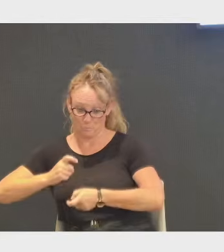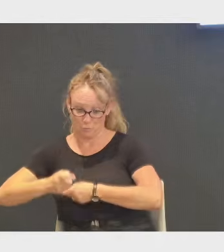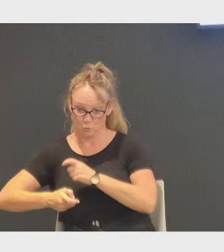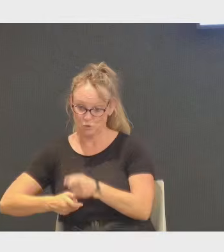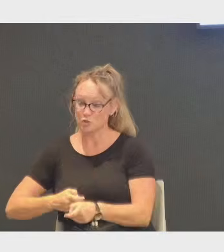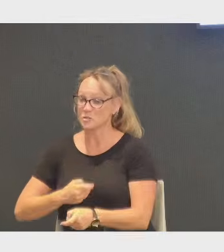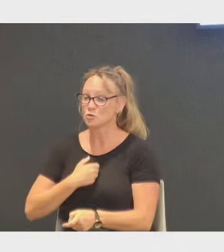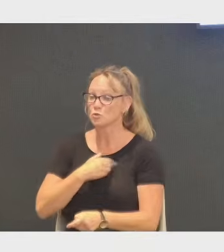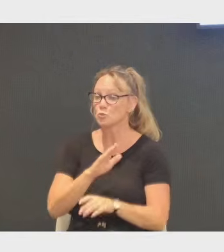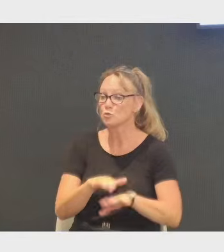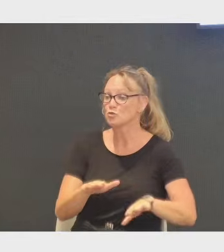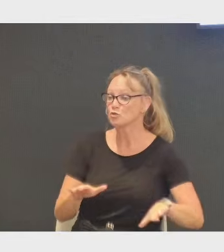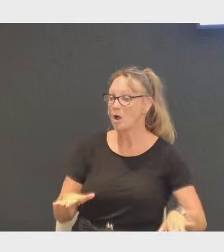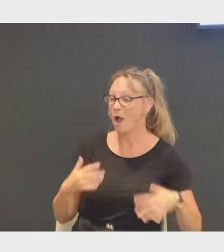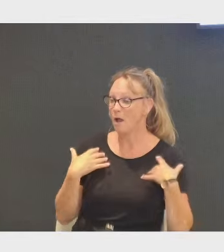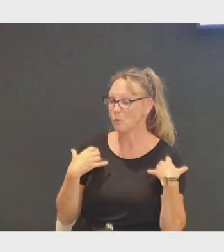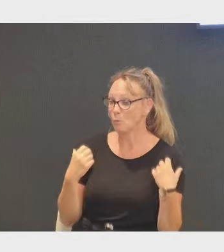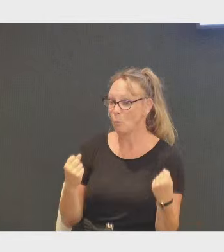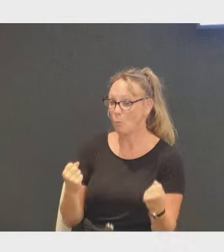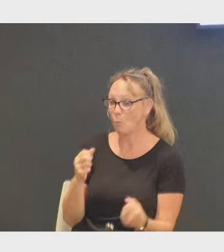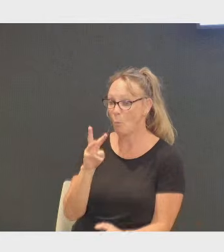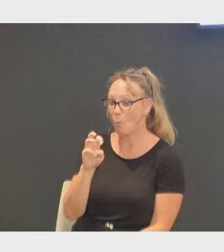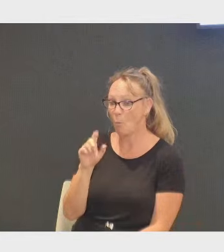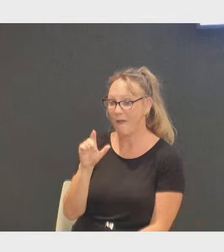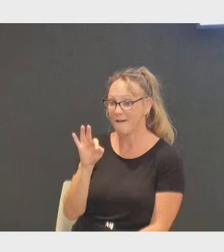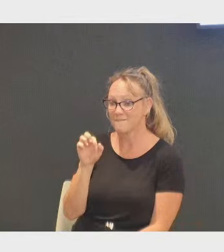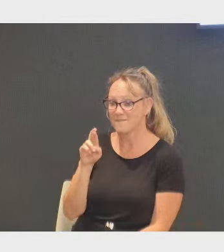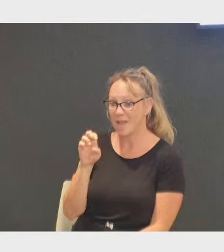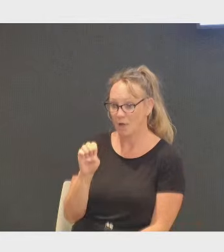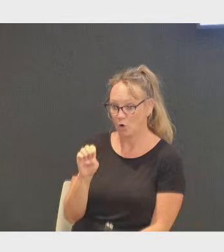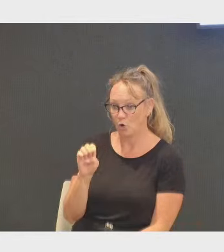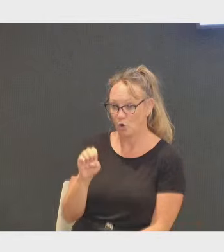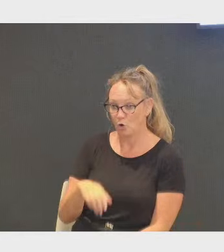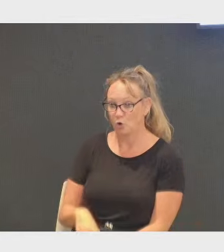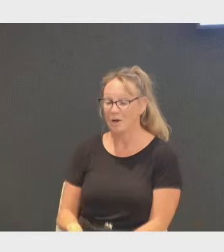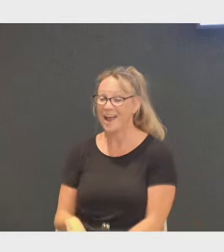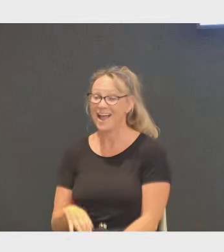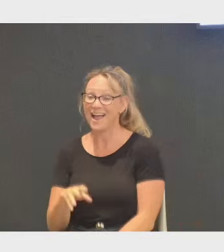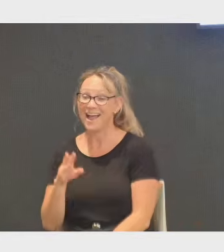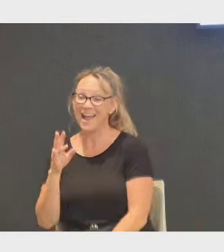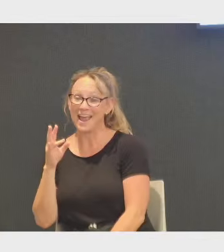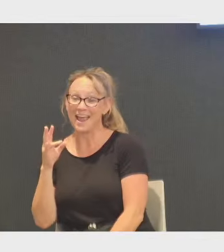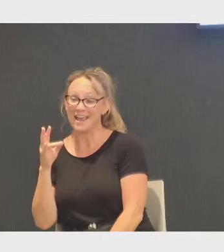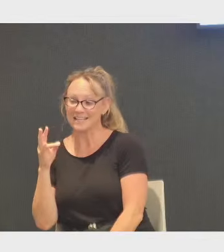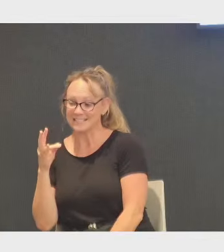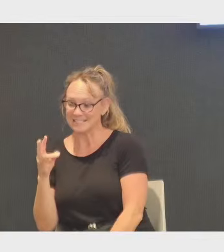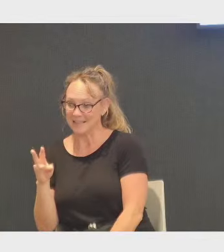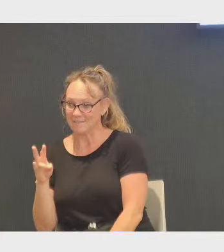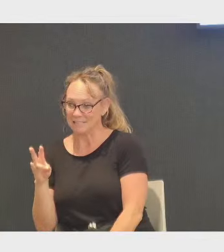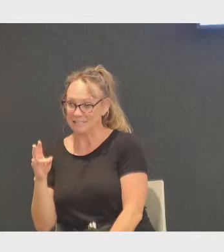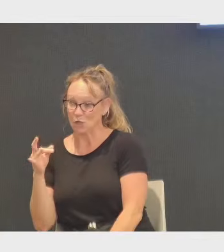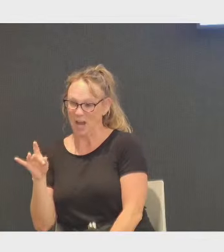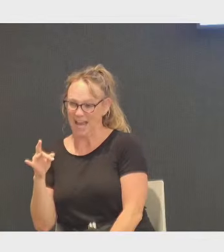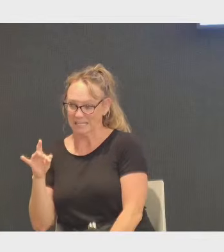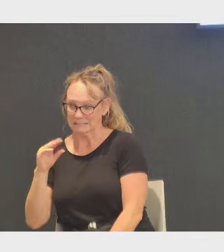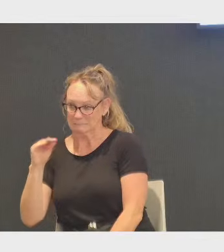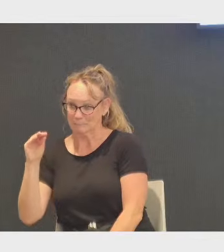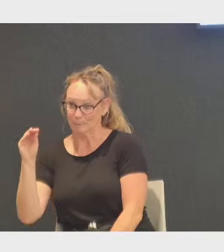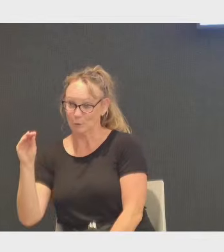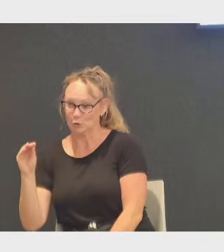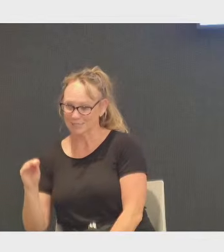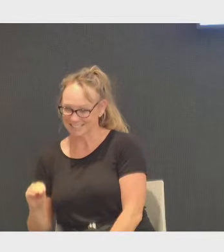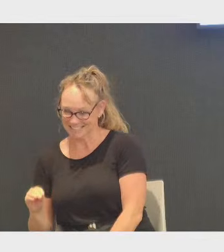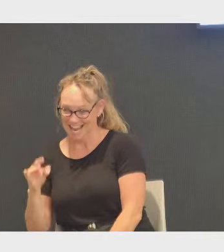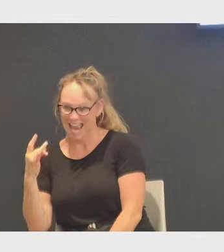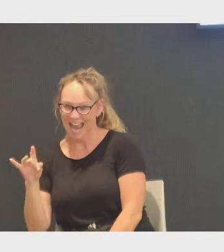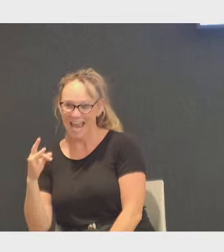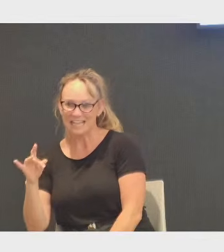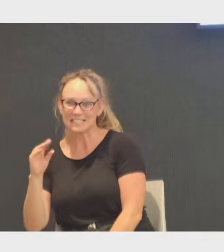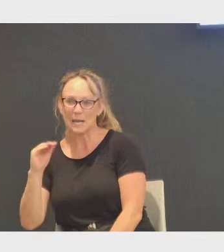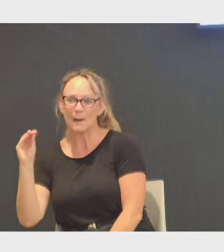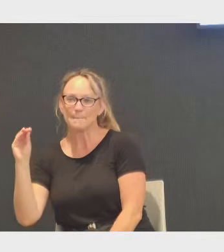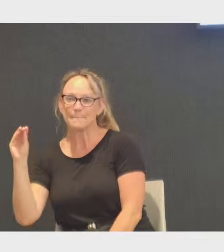h Ohio averages about 18% of funding for kids in care. The average state contribution in America is